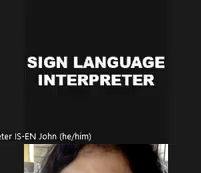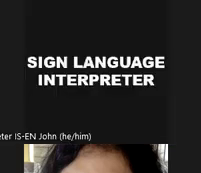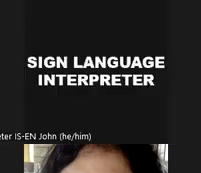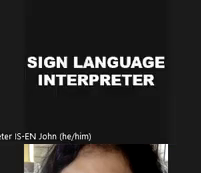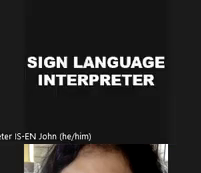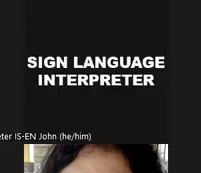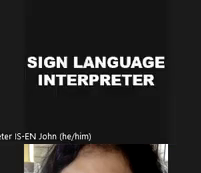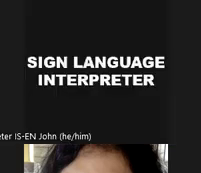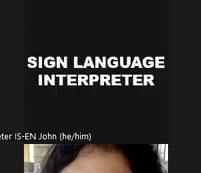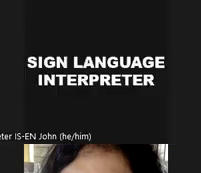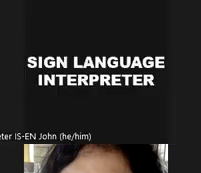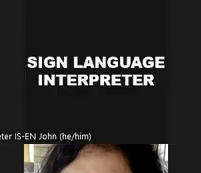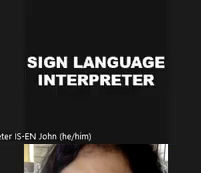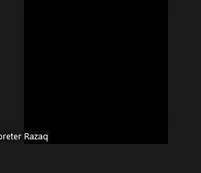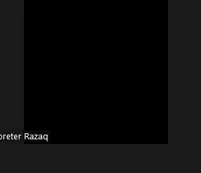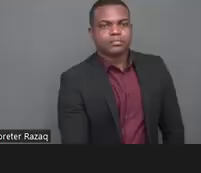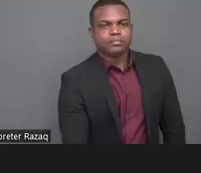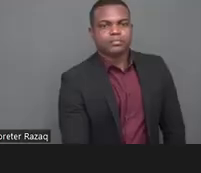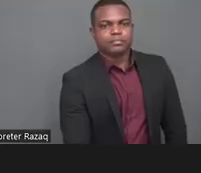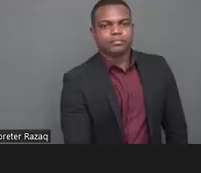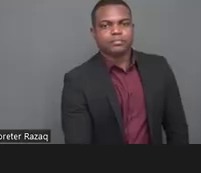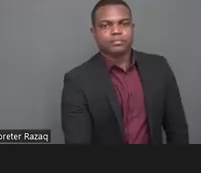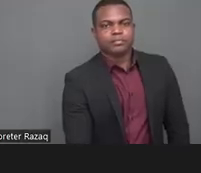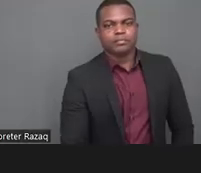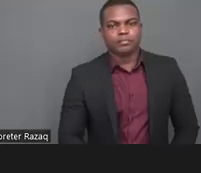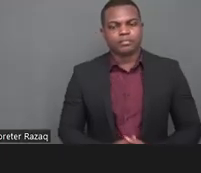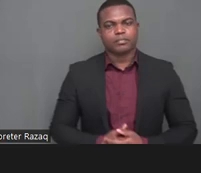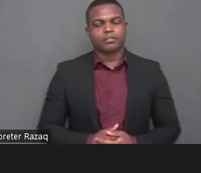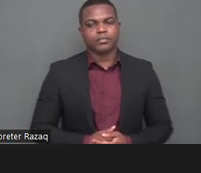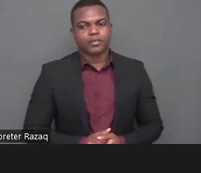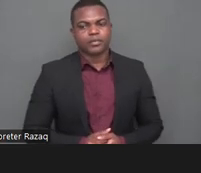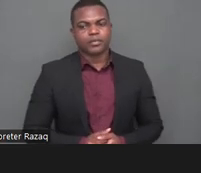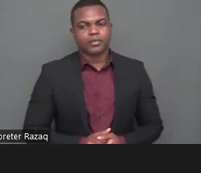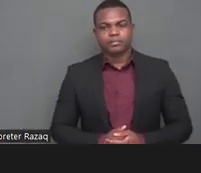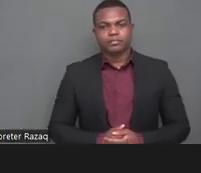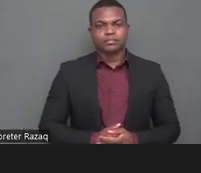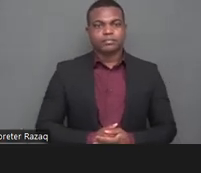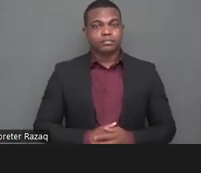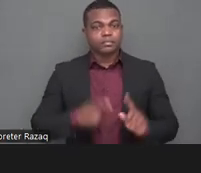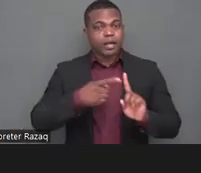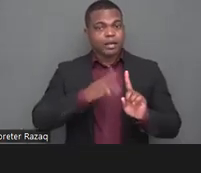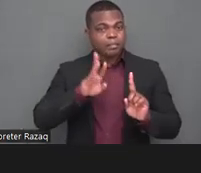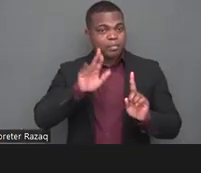brian you're you're on mute when you're ready